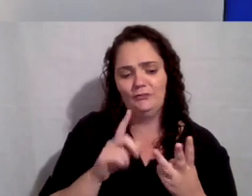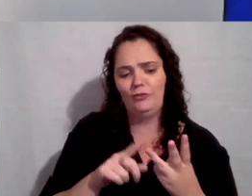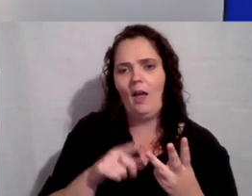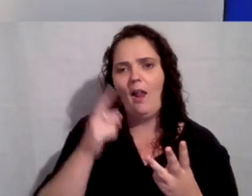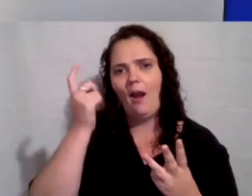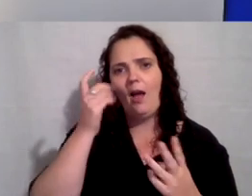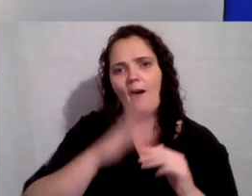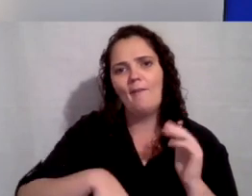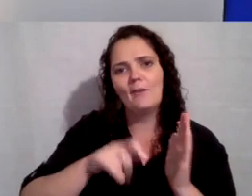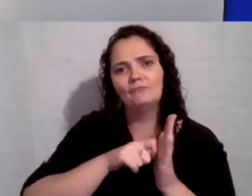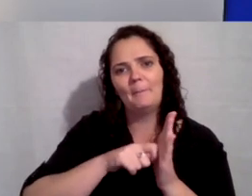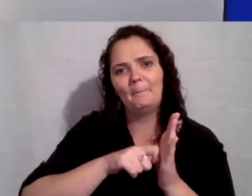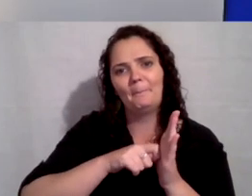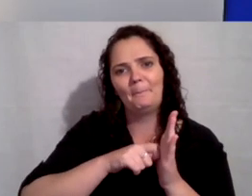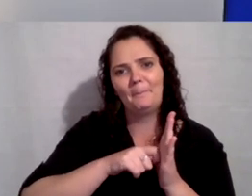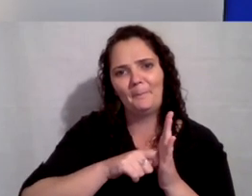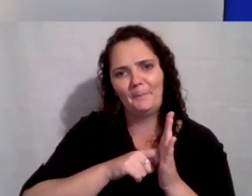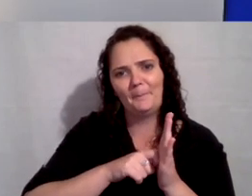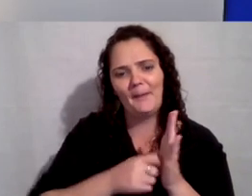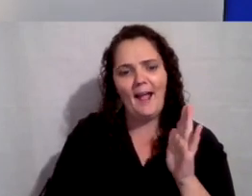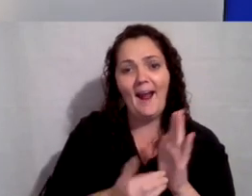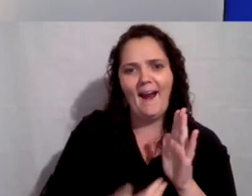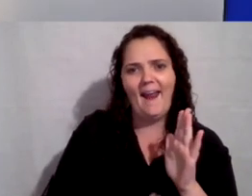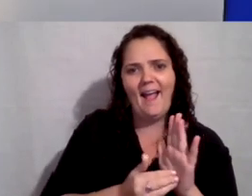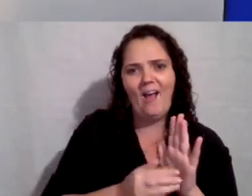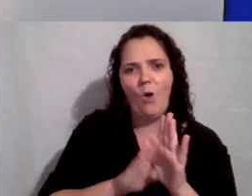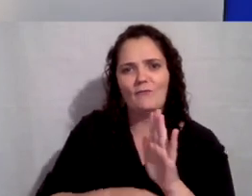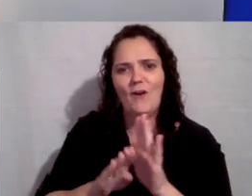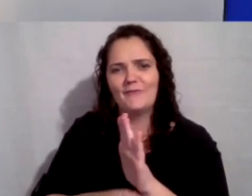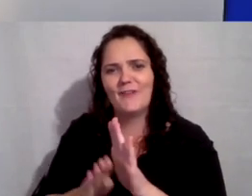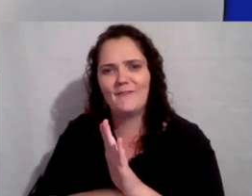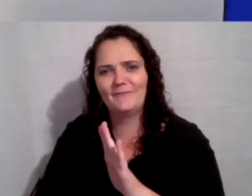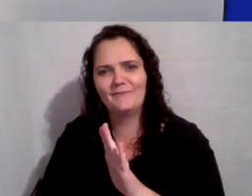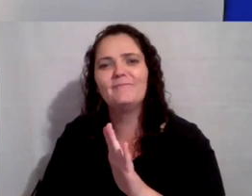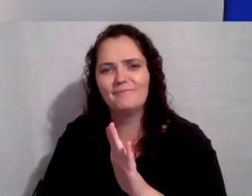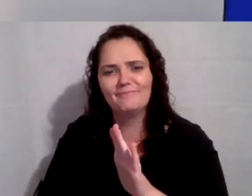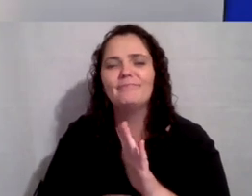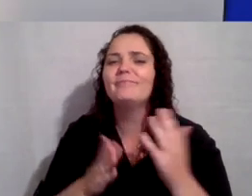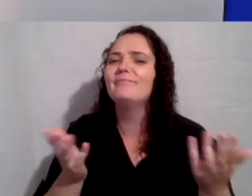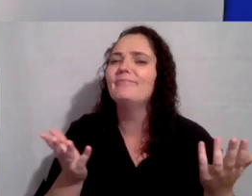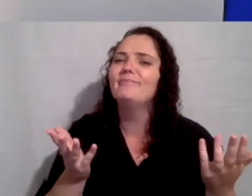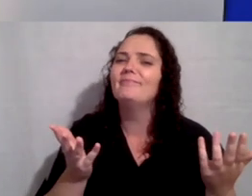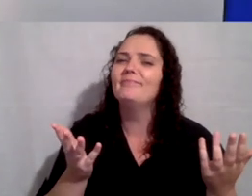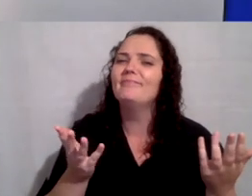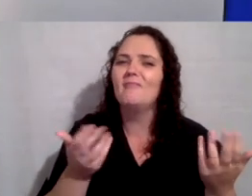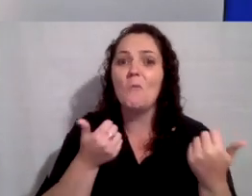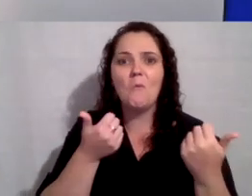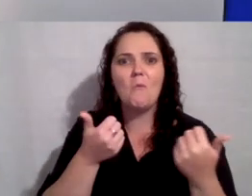erasure and starting to think of the productive capacities of the subtractive right and the rubbing back of things, it's just a way of you